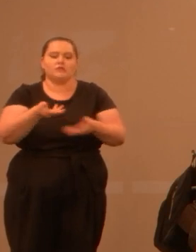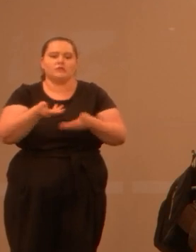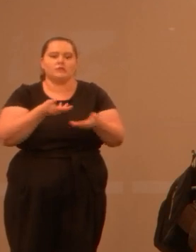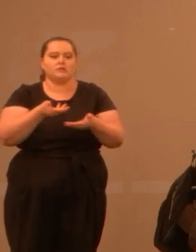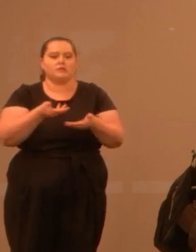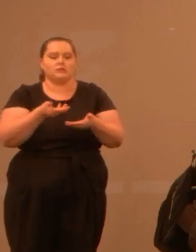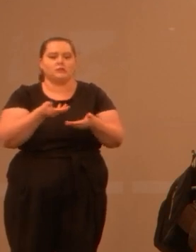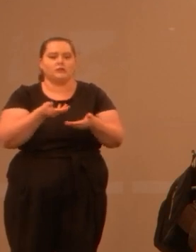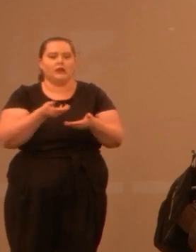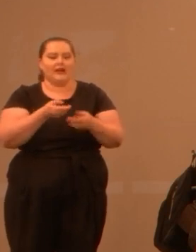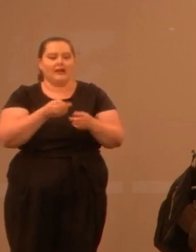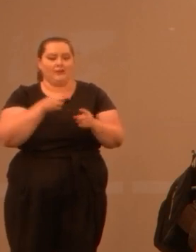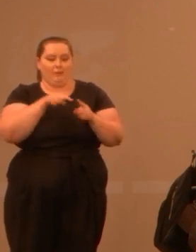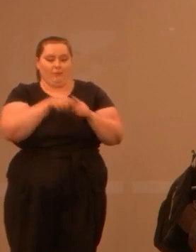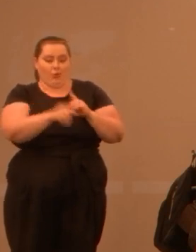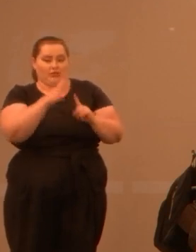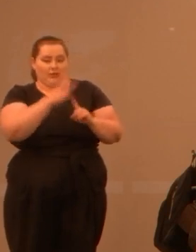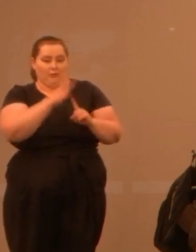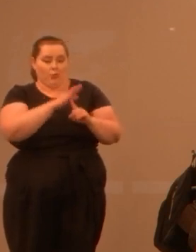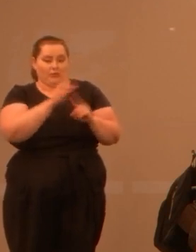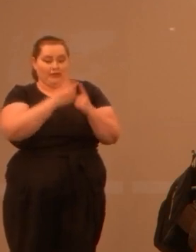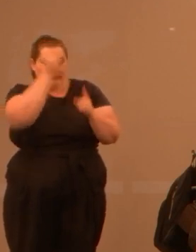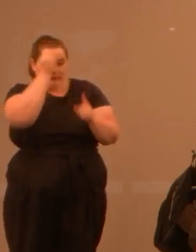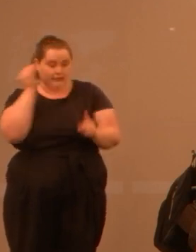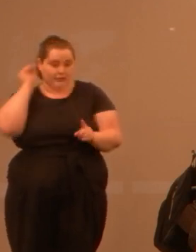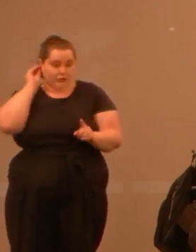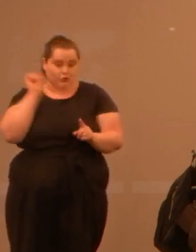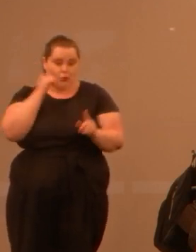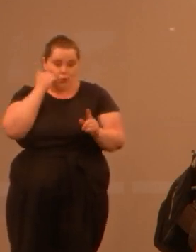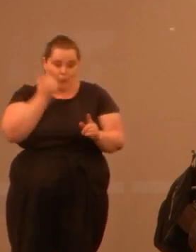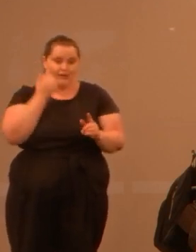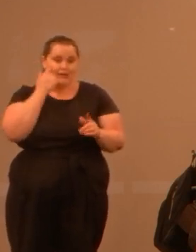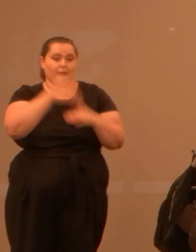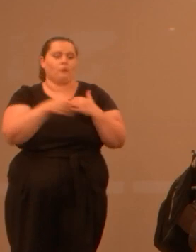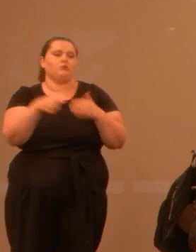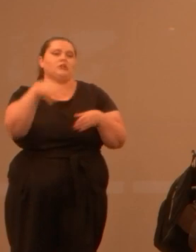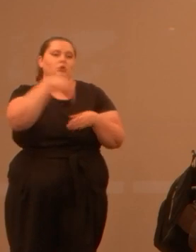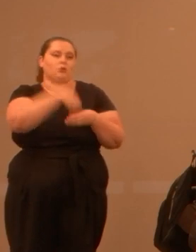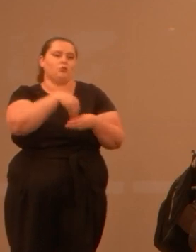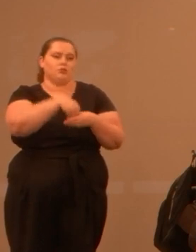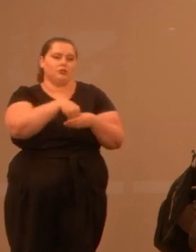principle behind that we should always be thinking about is inclusion, and the